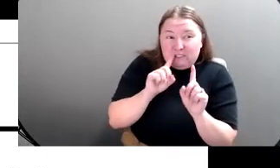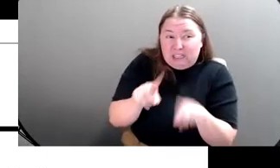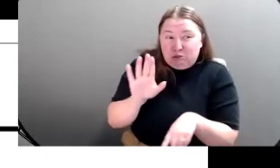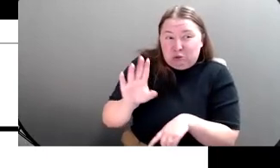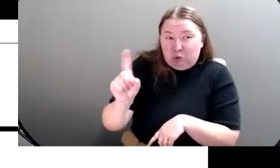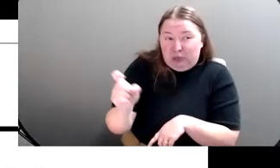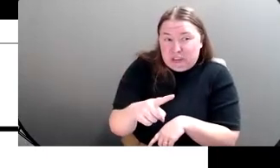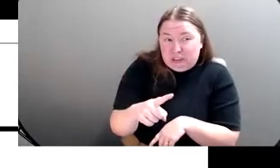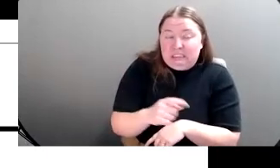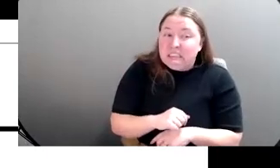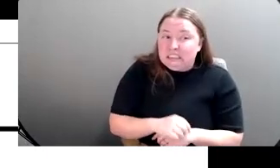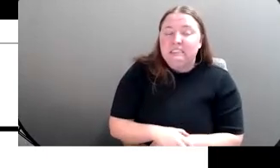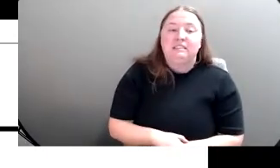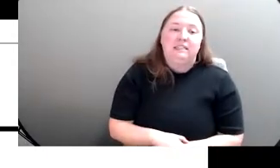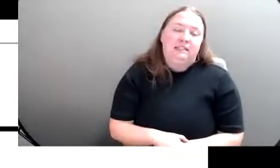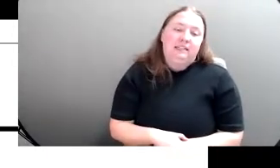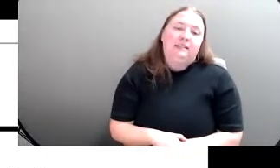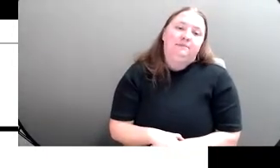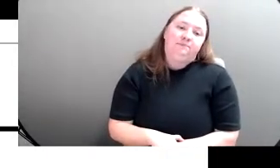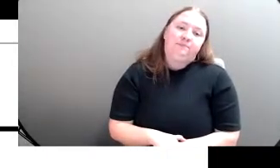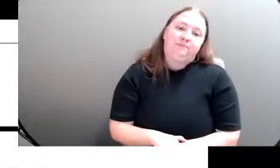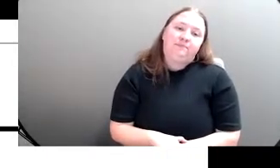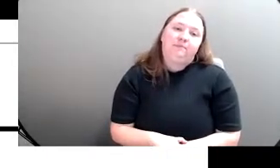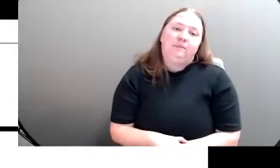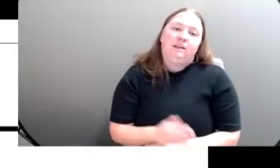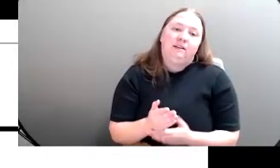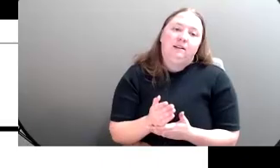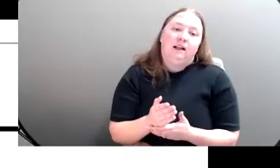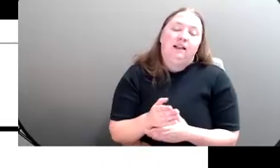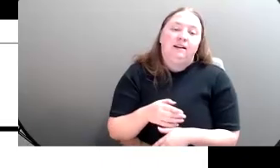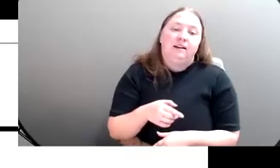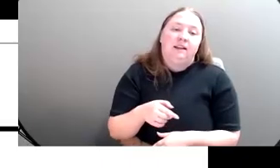if not, and yes, you know, some of this is,